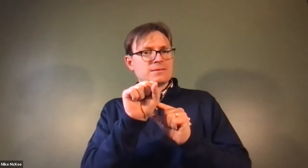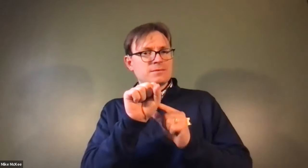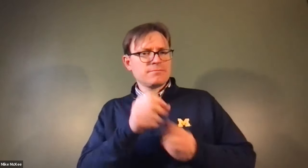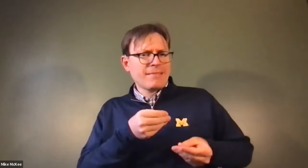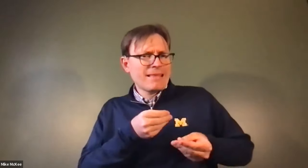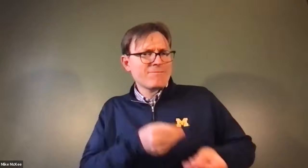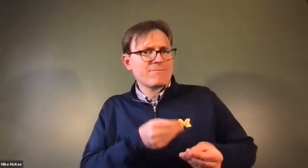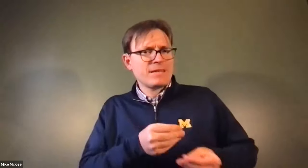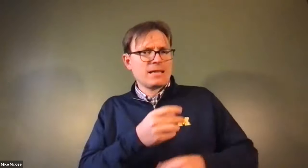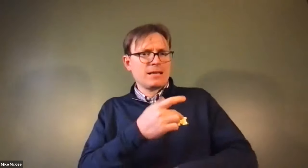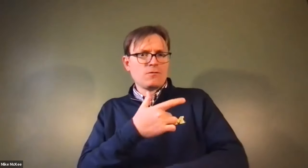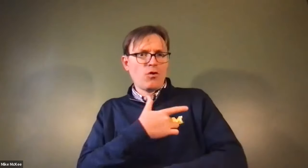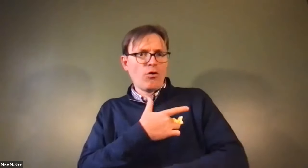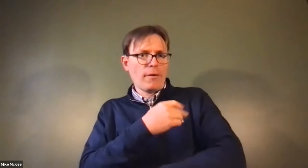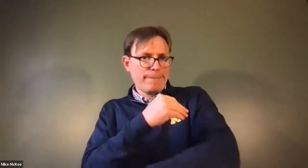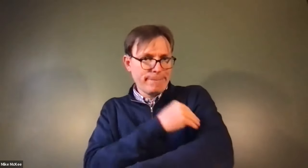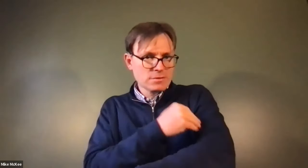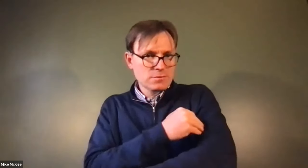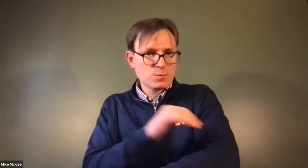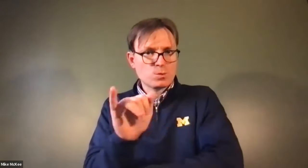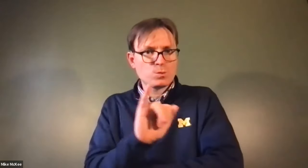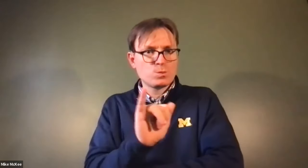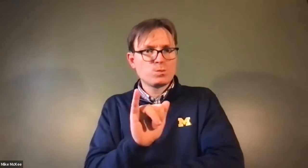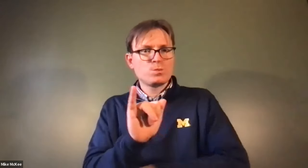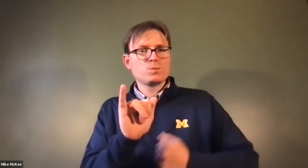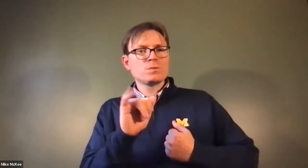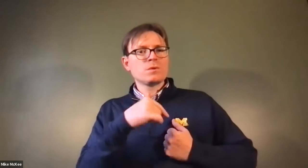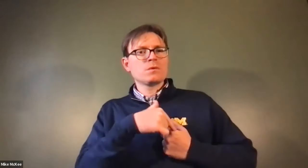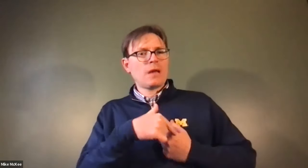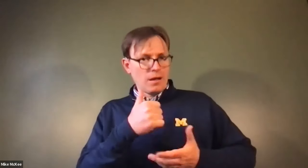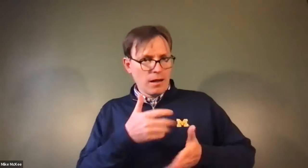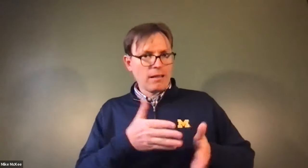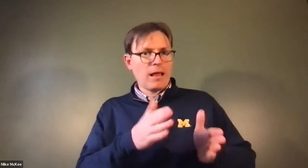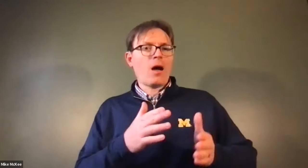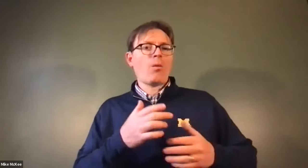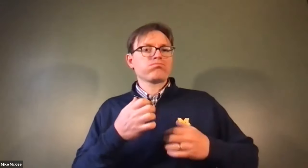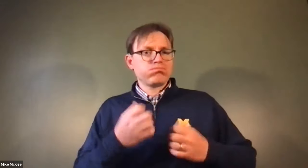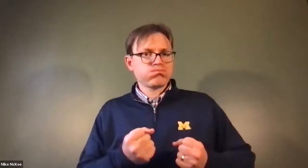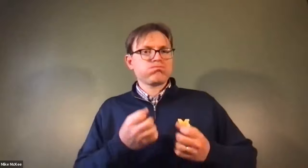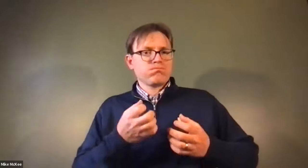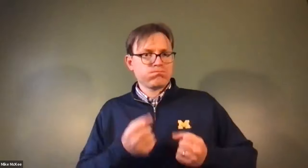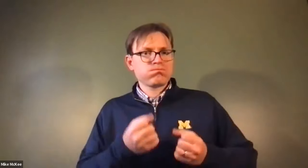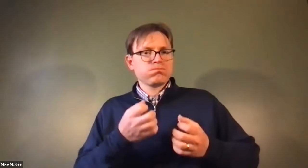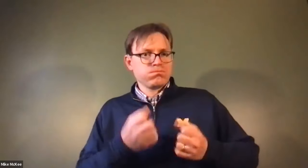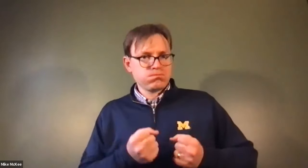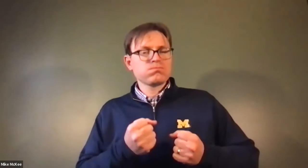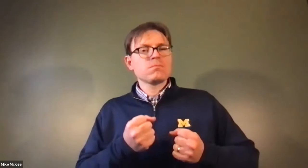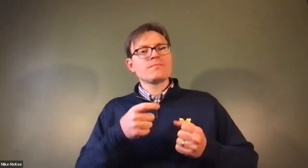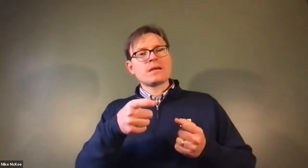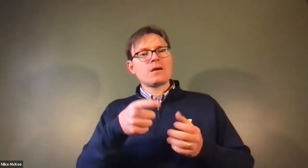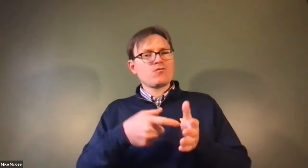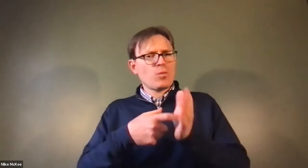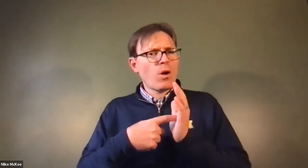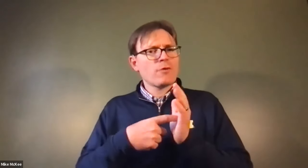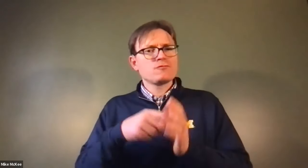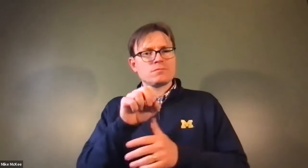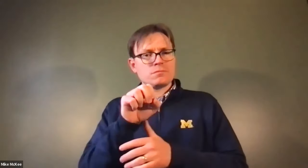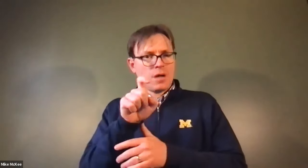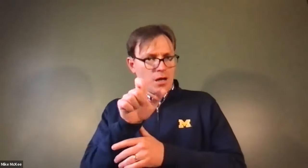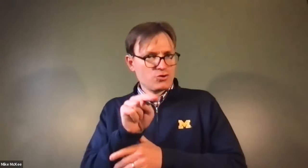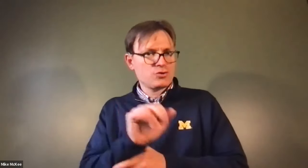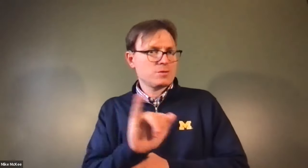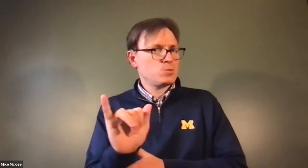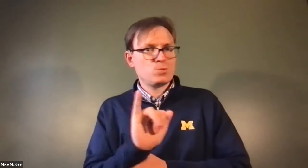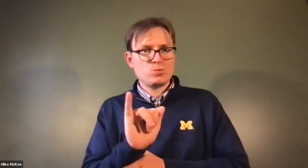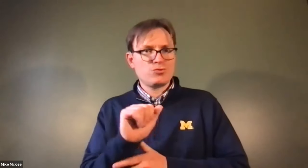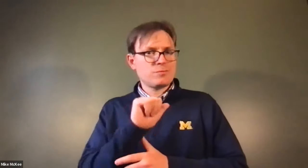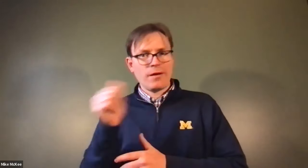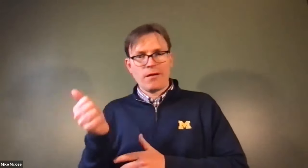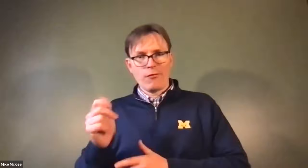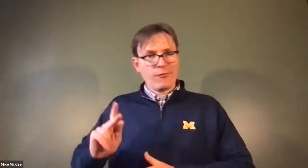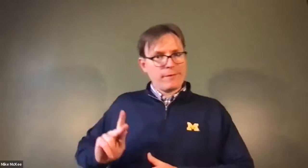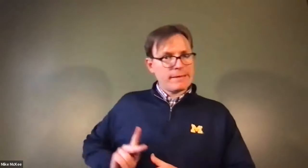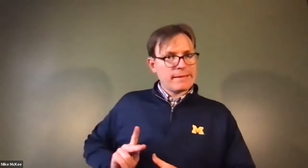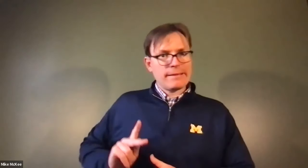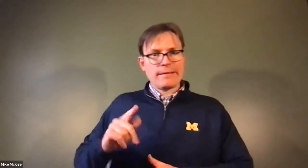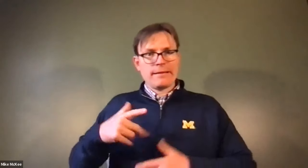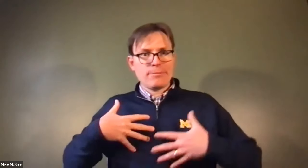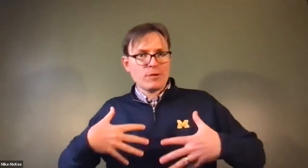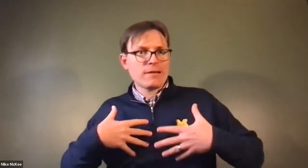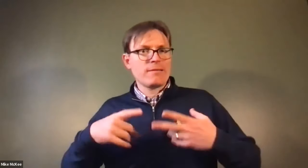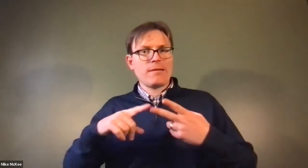James Cech: There are lots of small arteries that surround the heart muscle and they feed the heart with oxygenated blood help it keep pumping so the heart, just like any other Oregon.